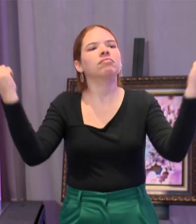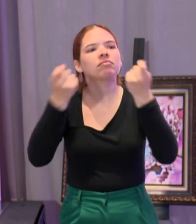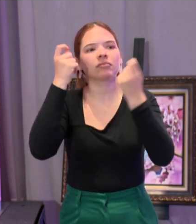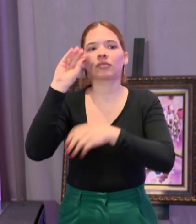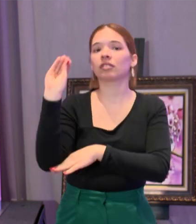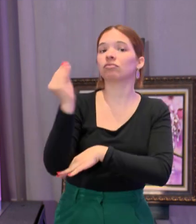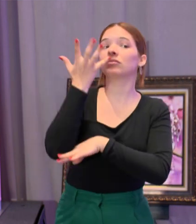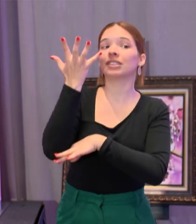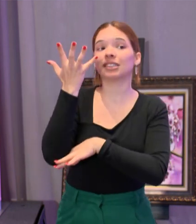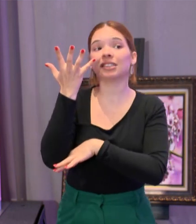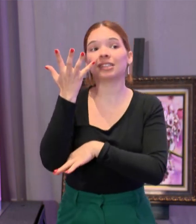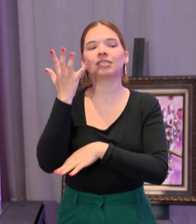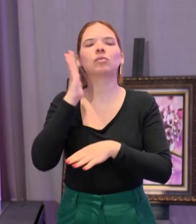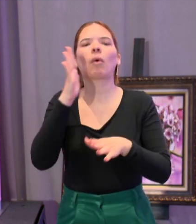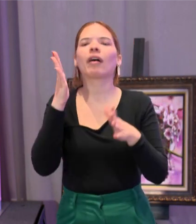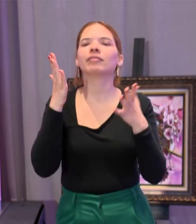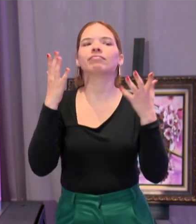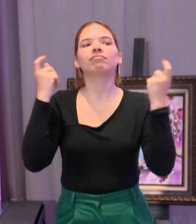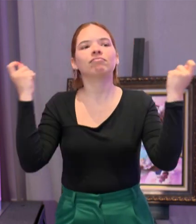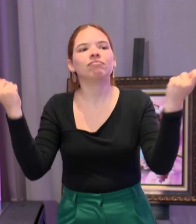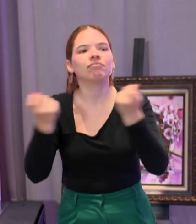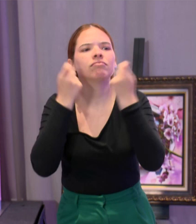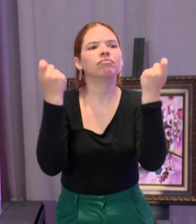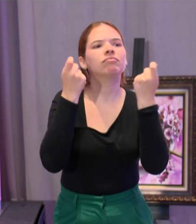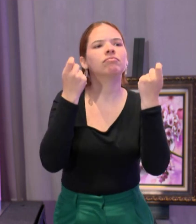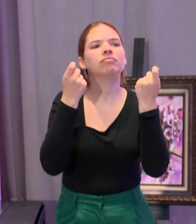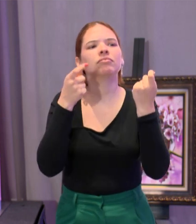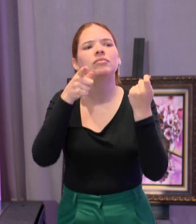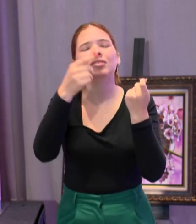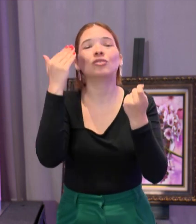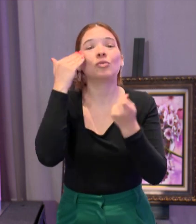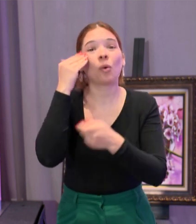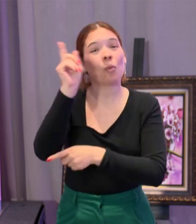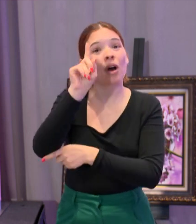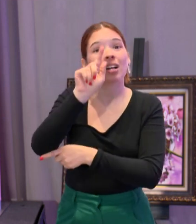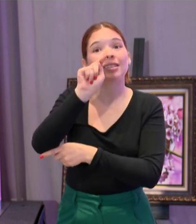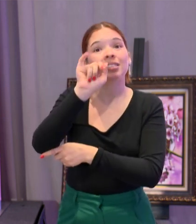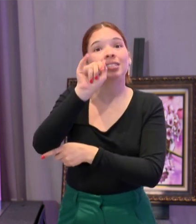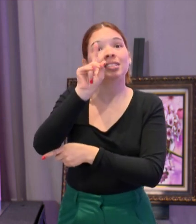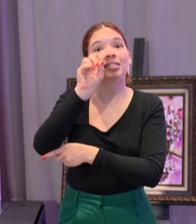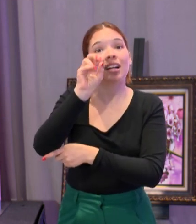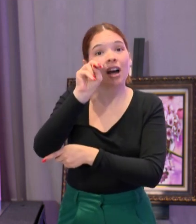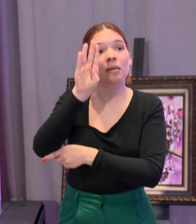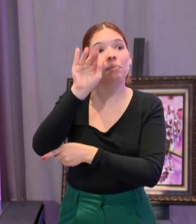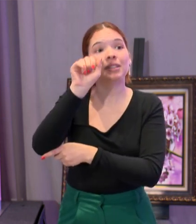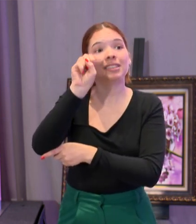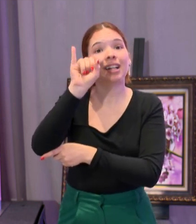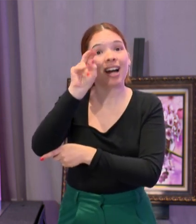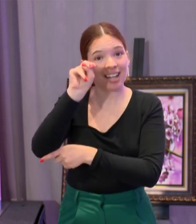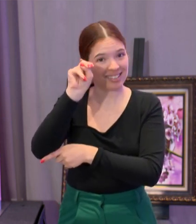AND, OF COURSE, YOU KNOW, THAT THE TIDAL BASIN IS THE MAIN EVENT FOR THE CHERRY BLOSSOMS